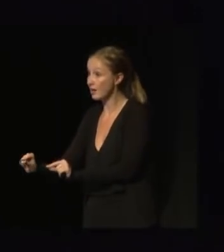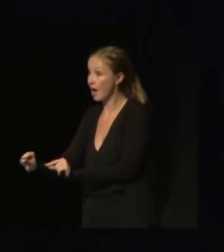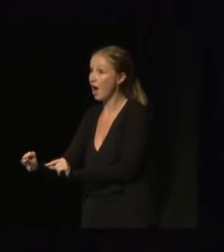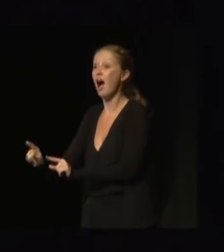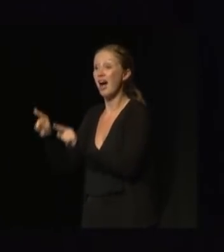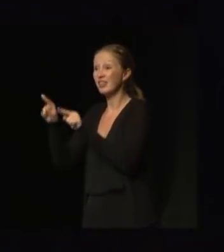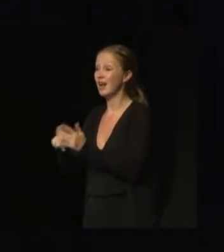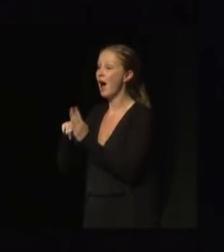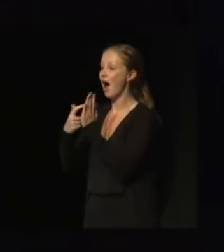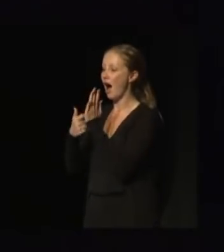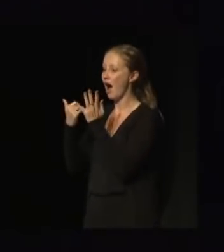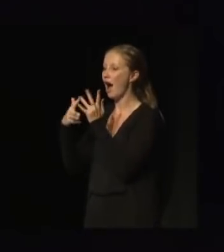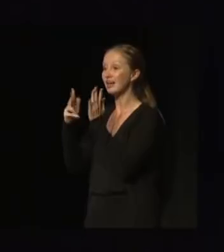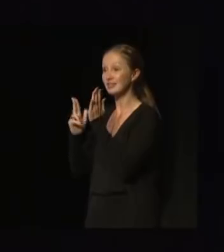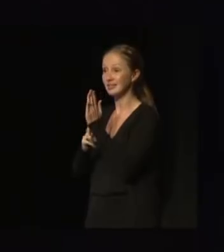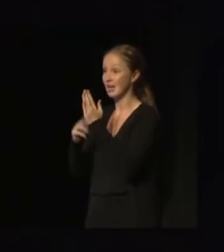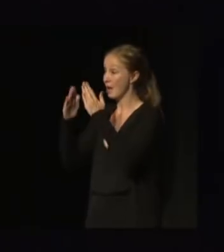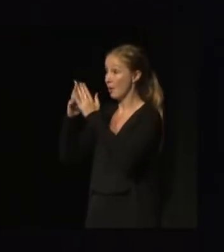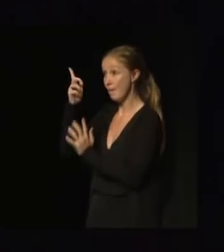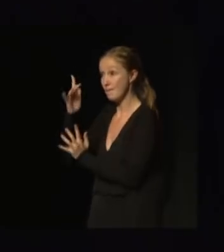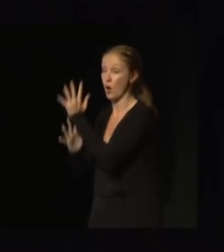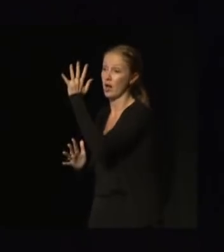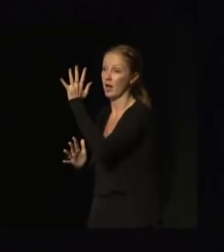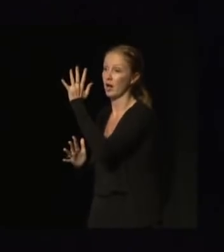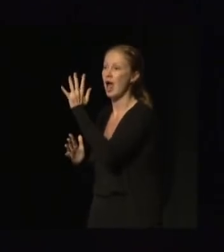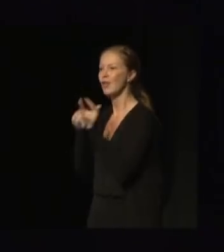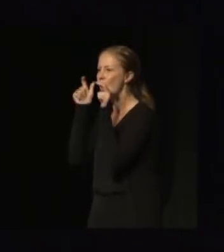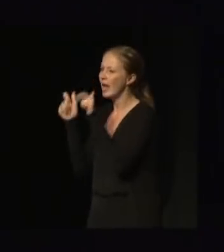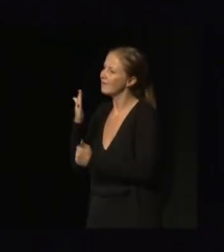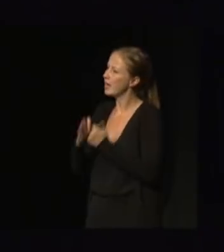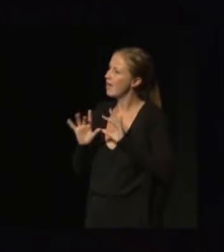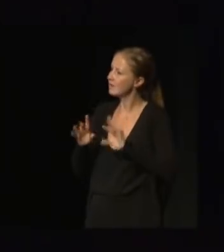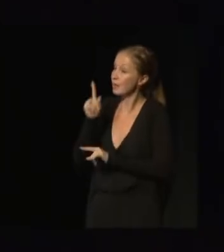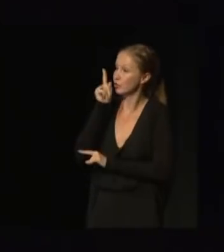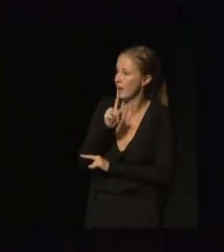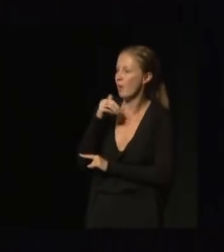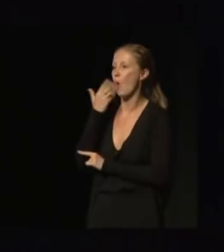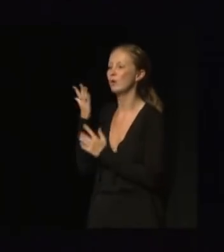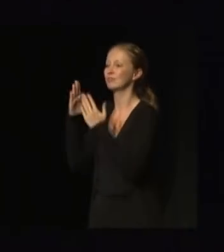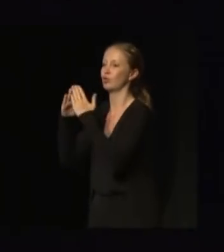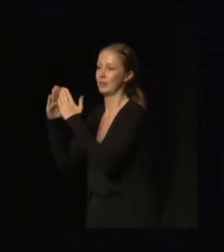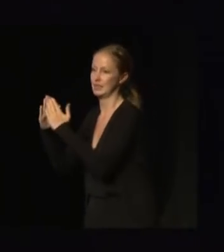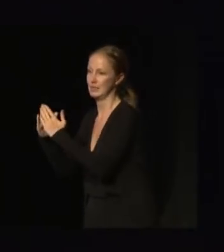Burning down buildings. It was always property that was damaged. They were careful not to damage people. It was also always done quite publicly.